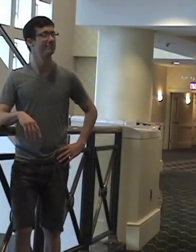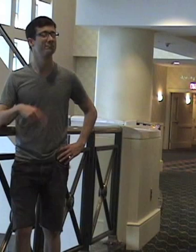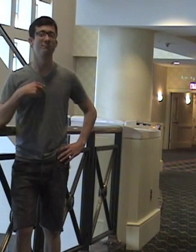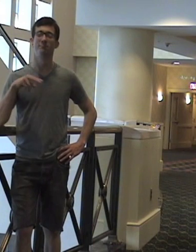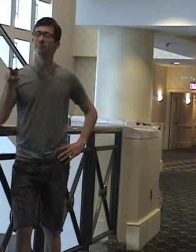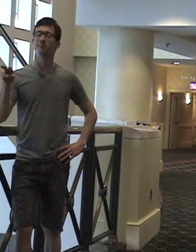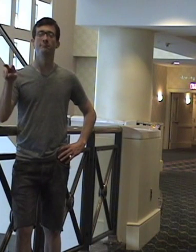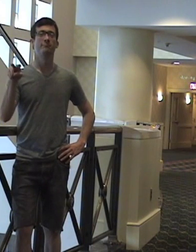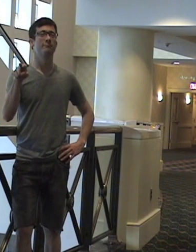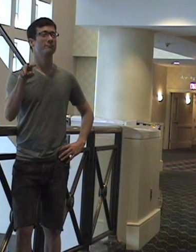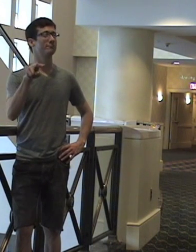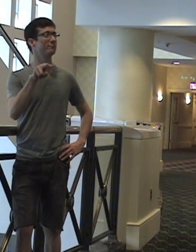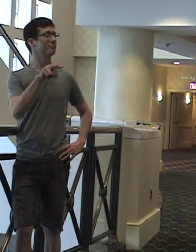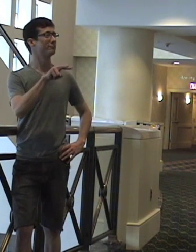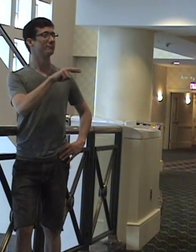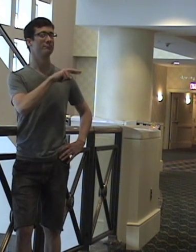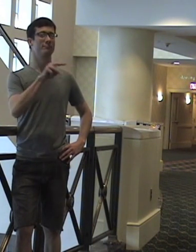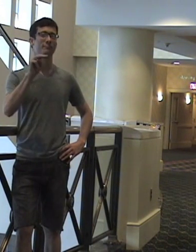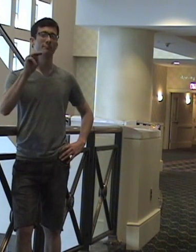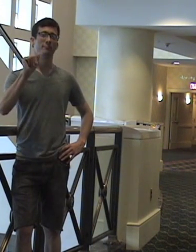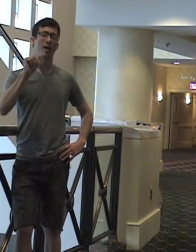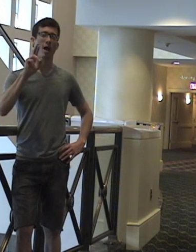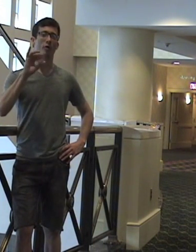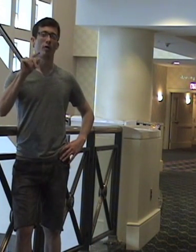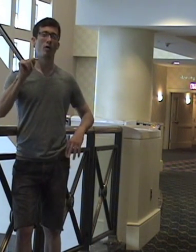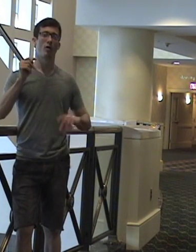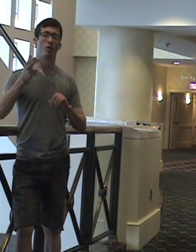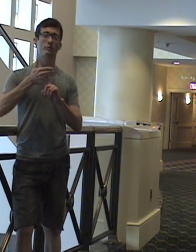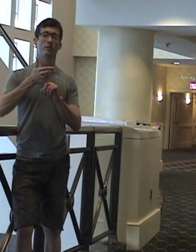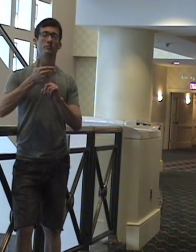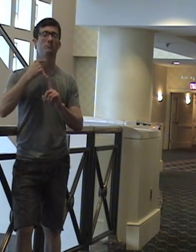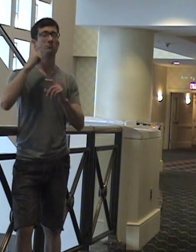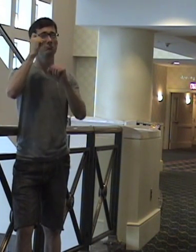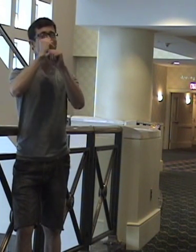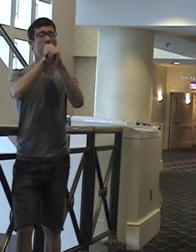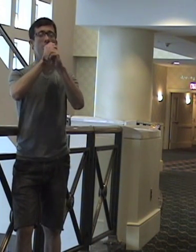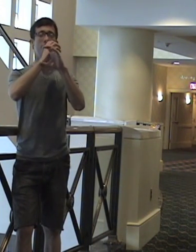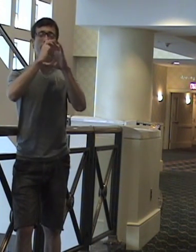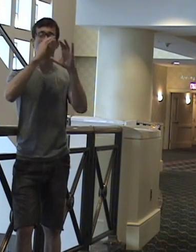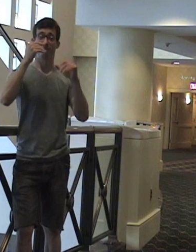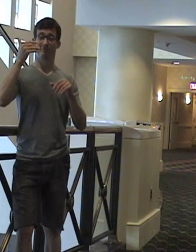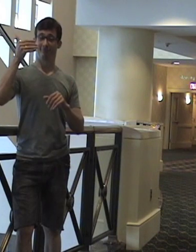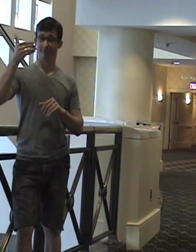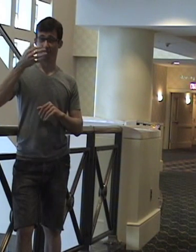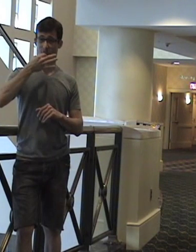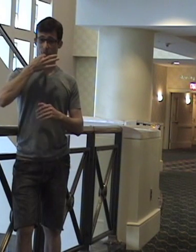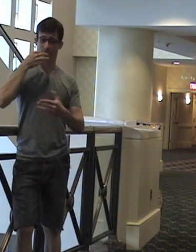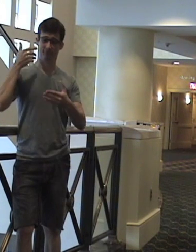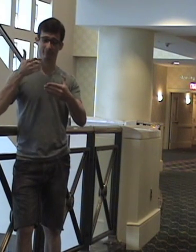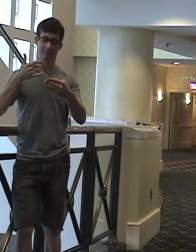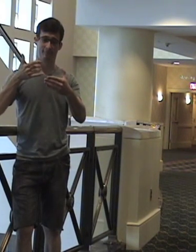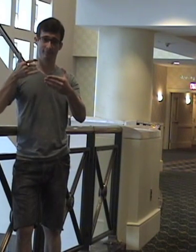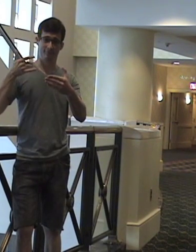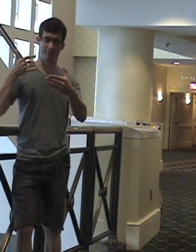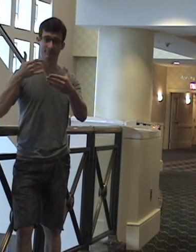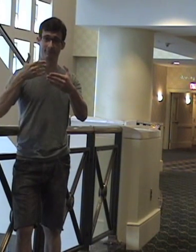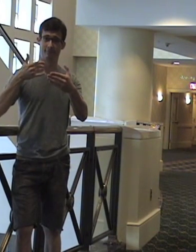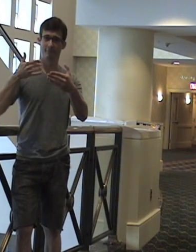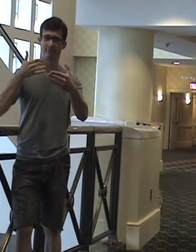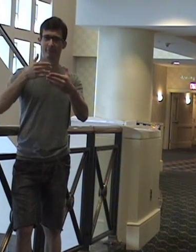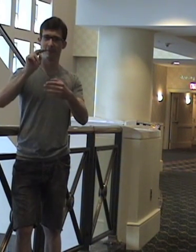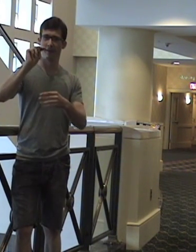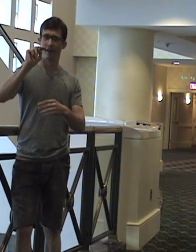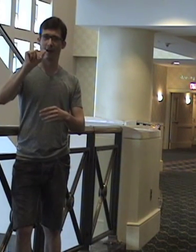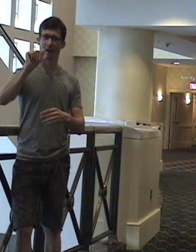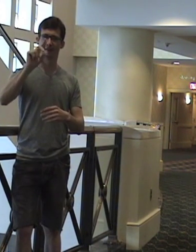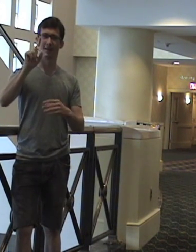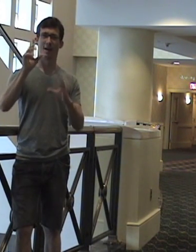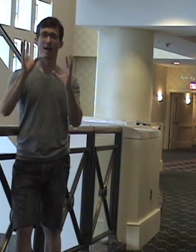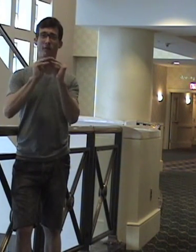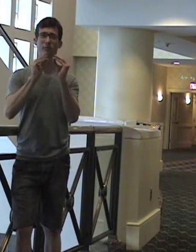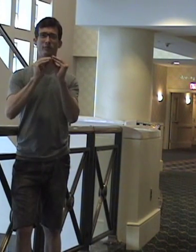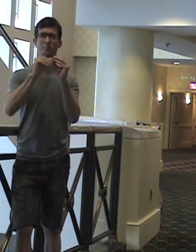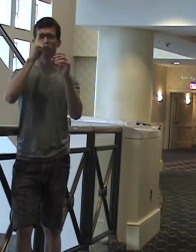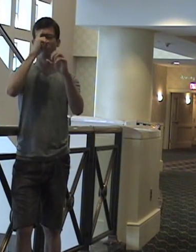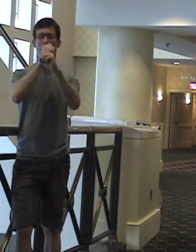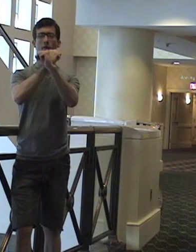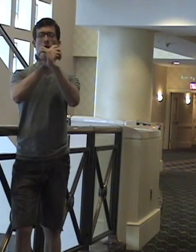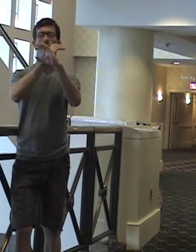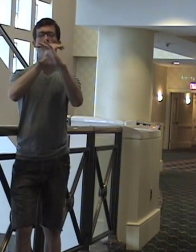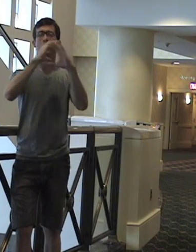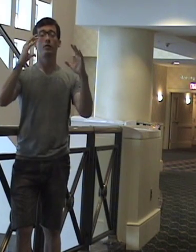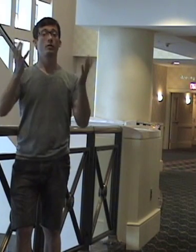As I've toured this hotel, I picture the upcoming NAD Conference to be